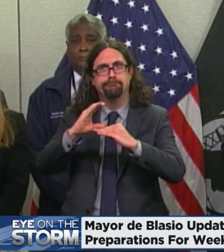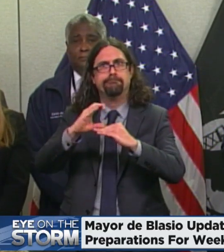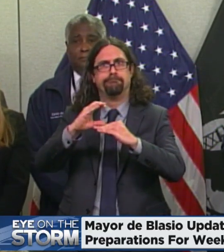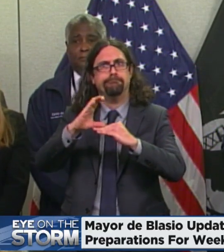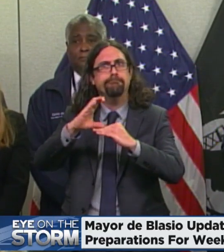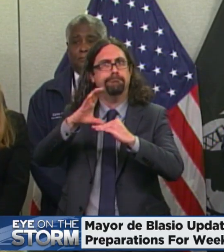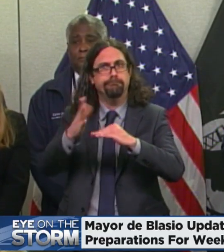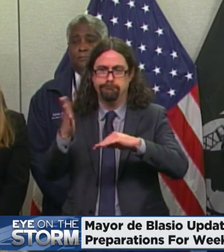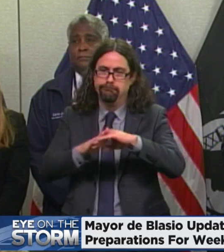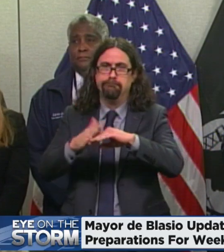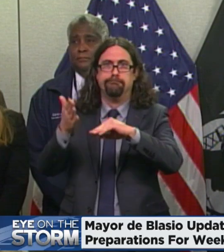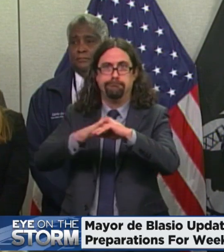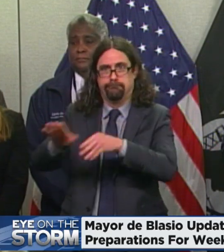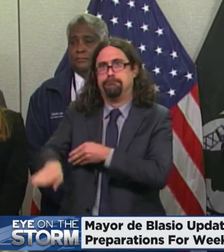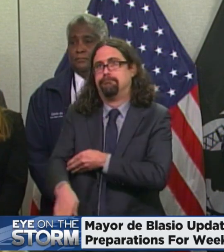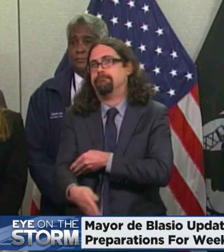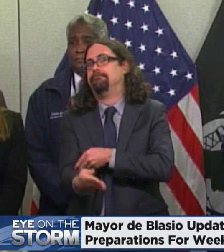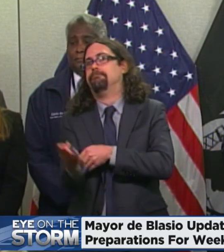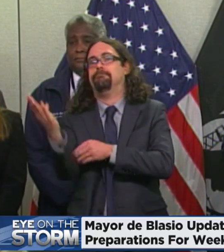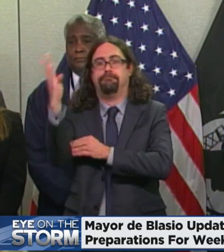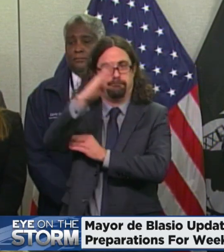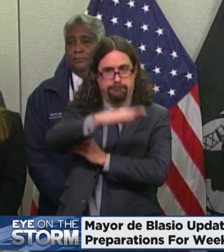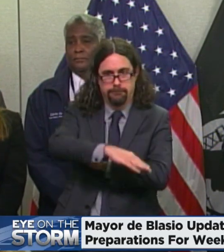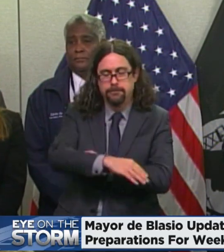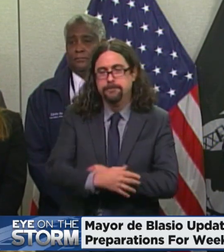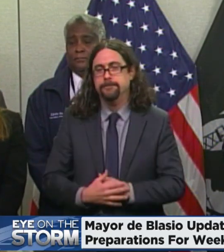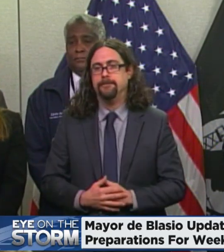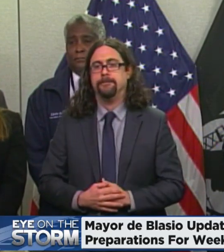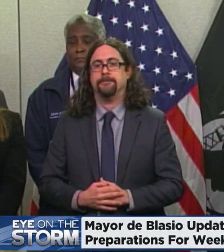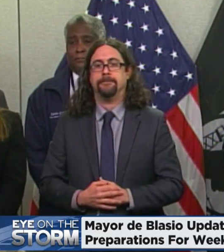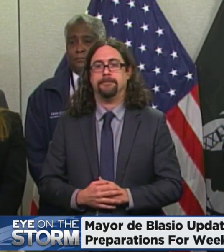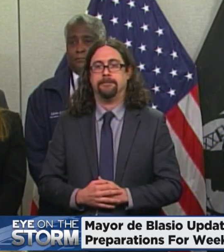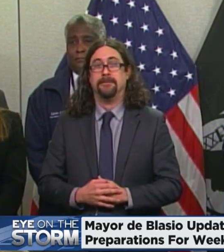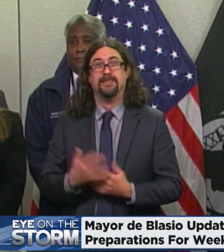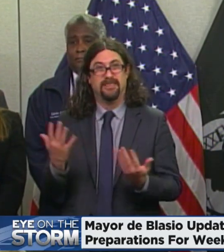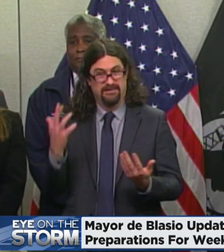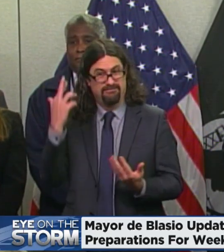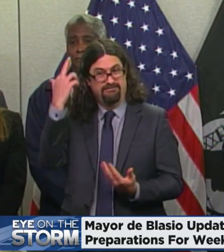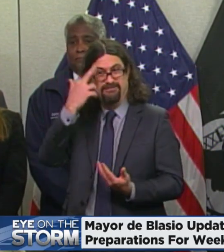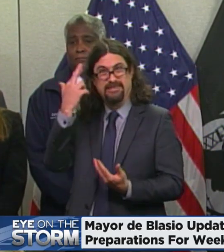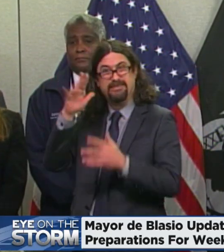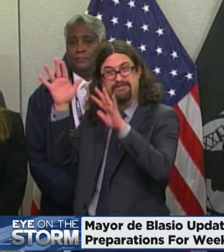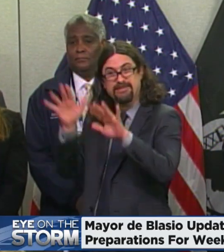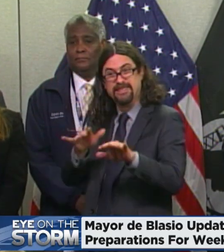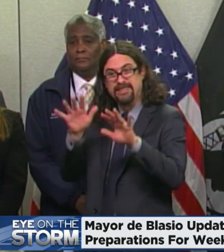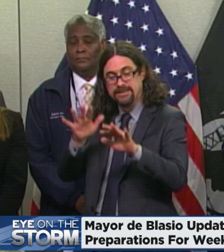LET'S LISTEN AS WE HEAR ABOUT THE CITY'S PREPARATIONS FOR THE SNOWSTORM. FOR THIS REASON STARTING AT 8:00 A.M.